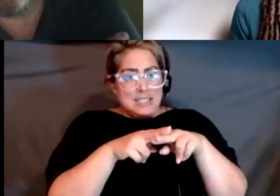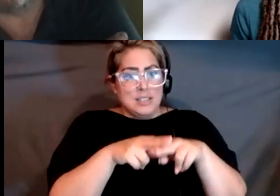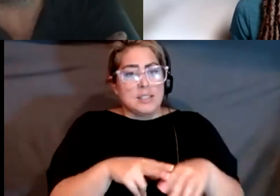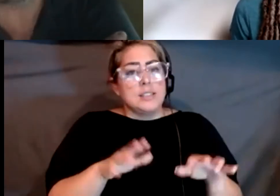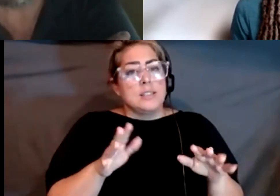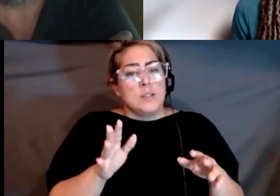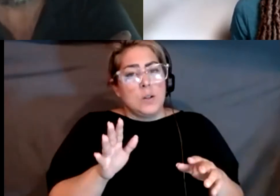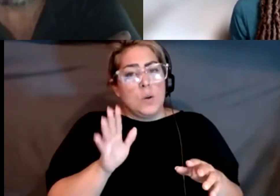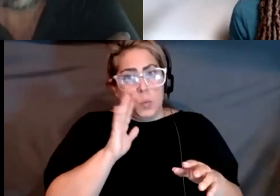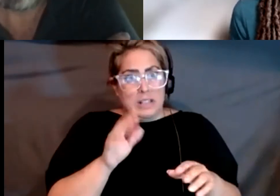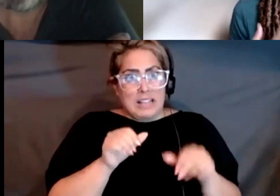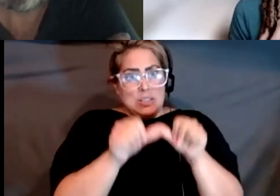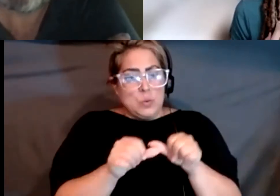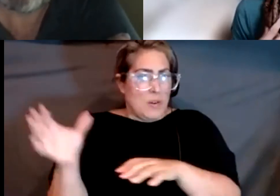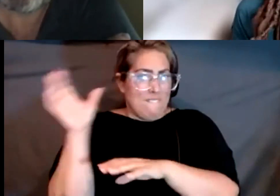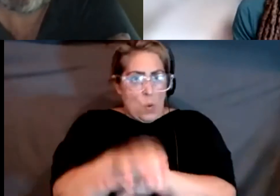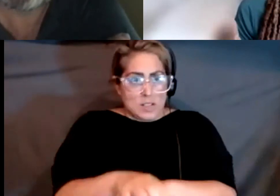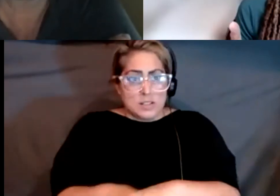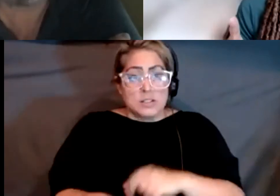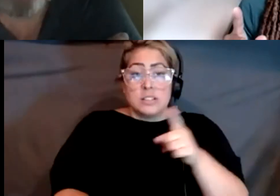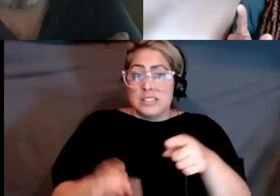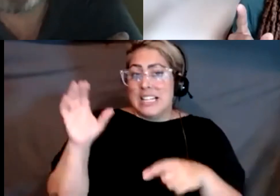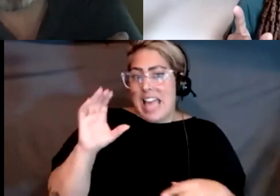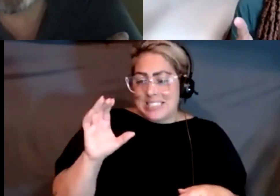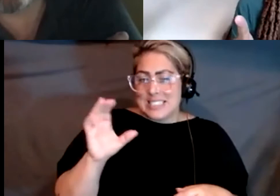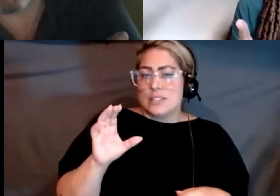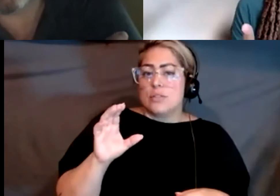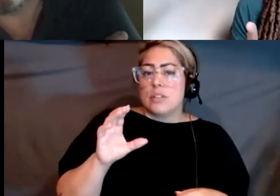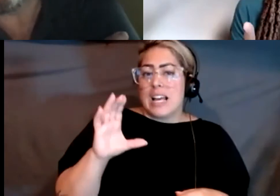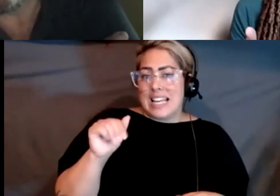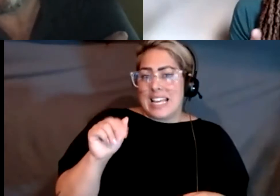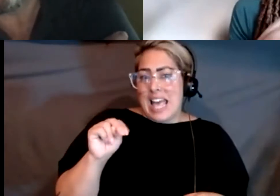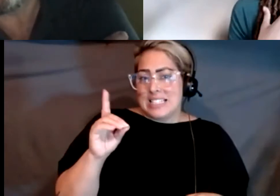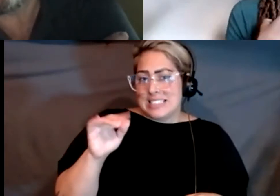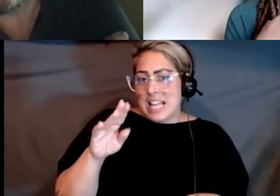There is a similar question about --